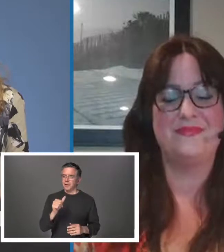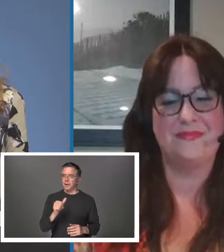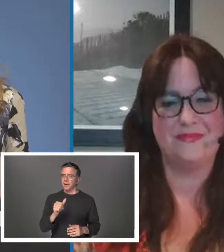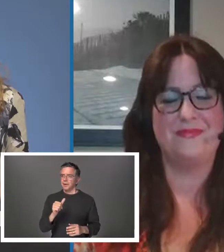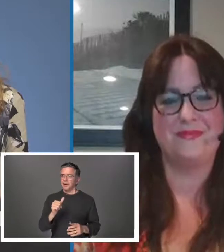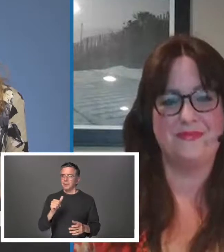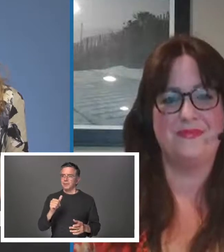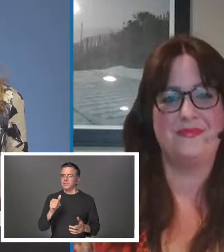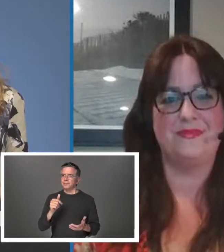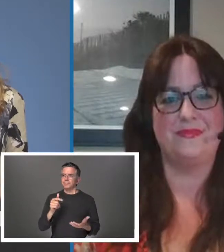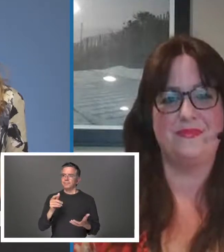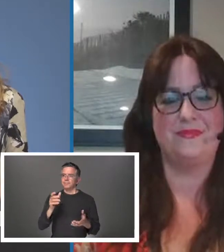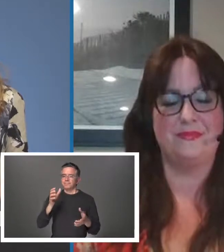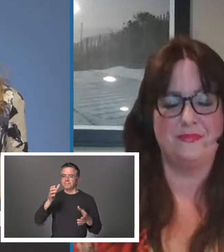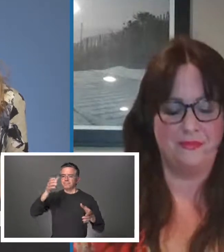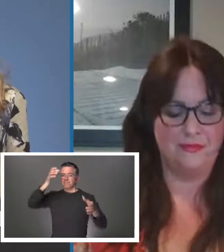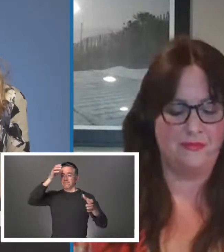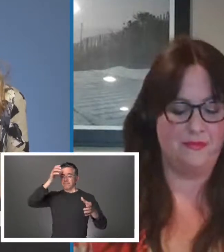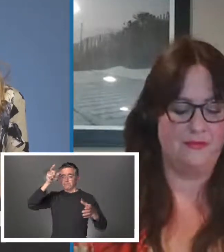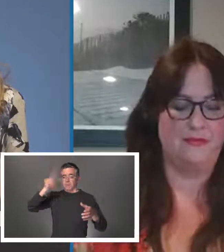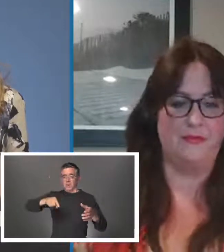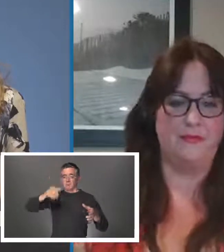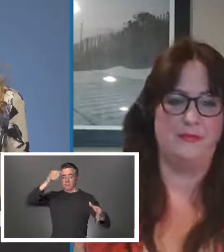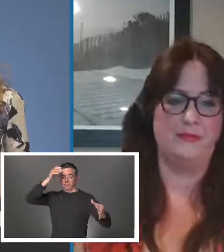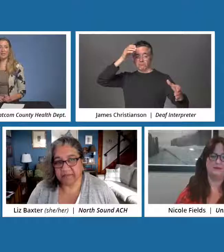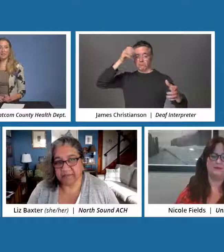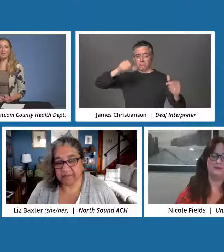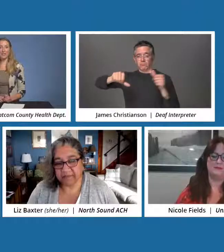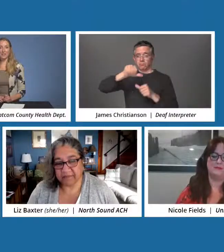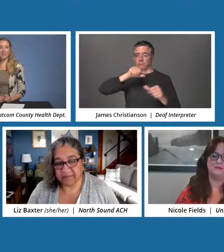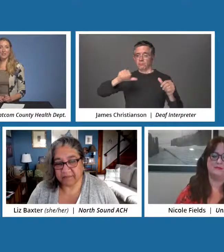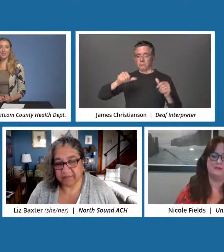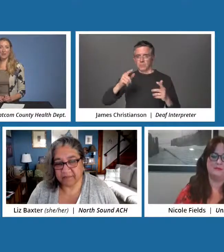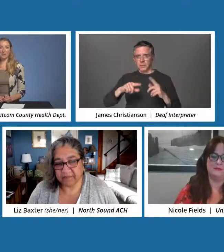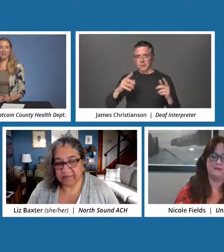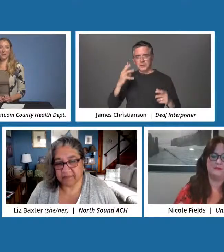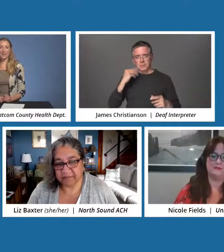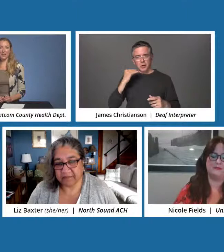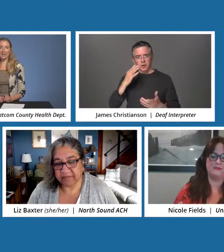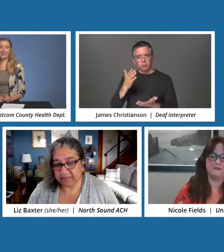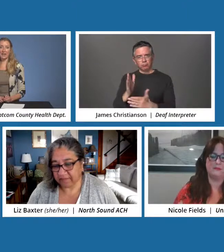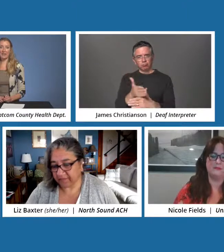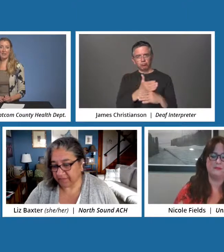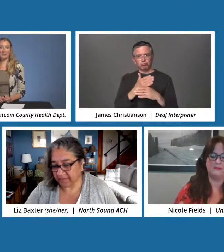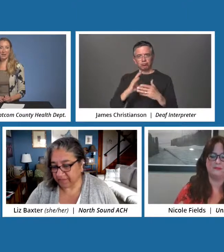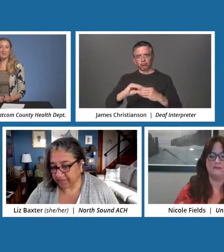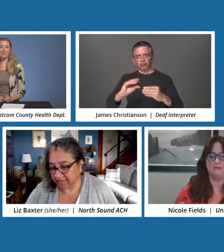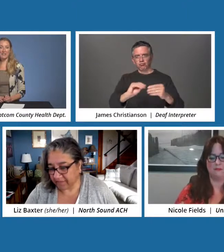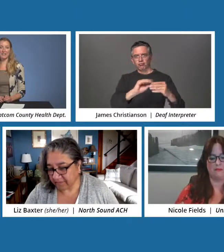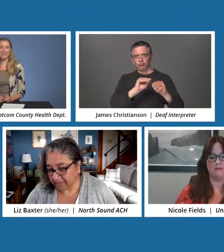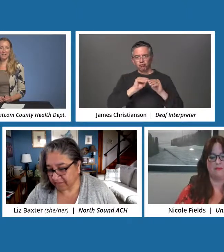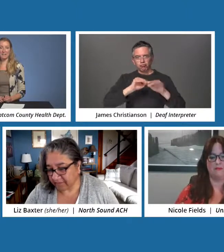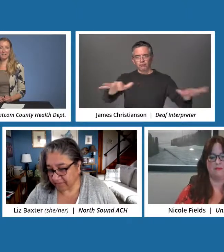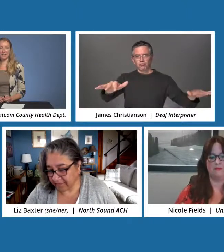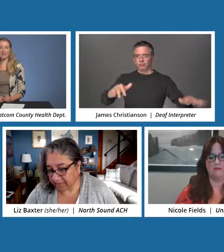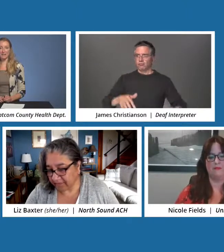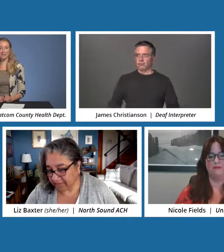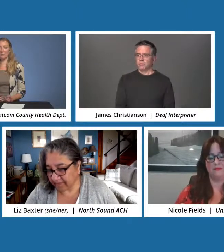and certainly sharing those with friends and family could help make the difference in whether or not they decide to become vaccinated themselves.